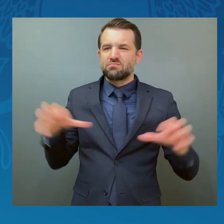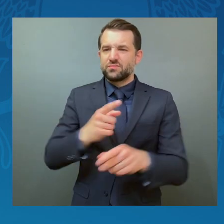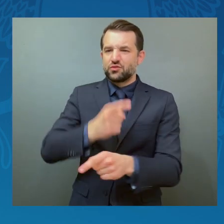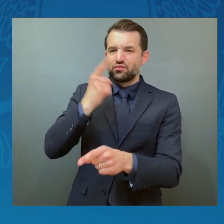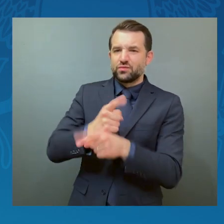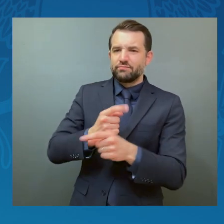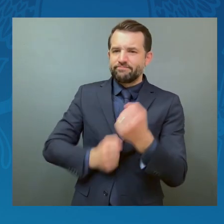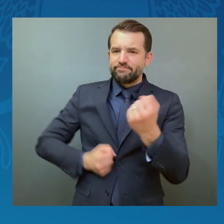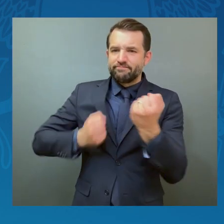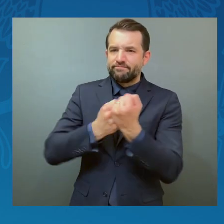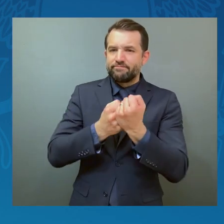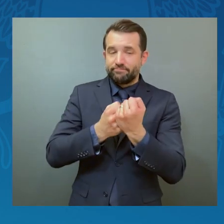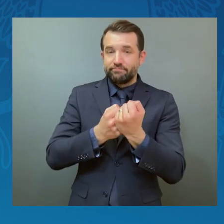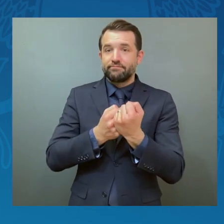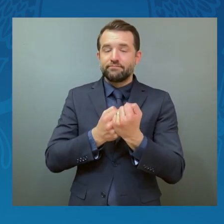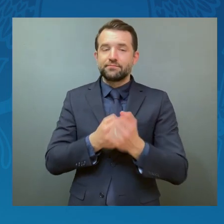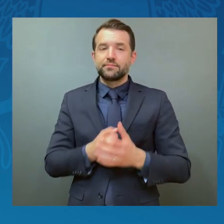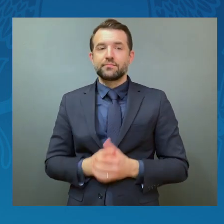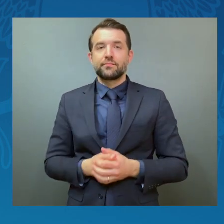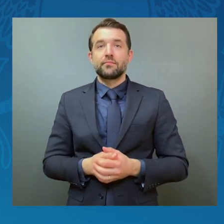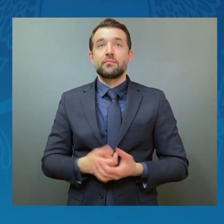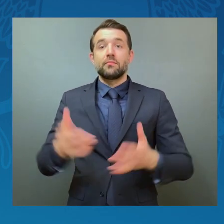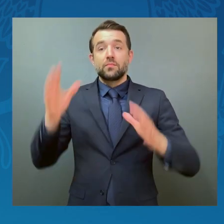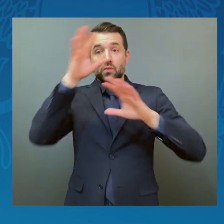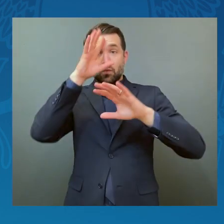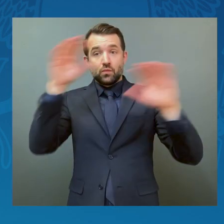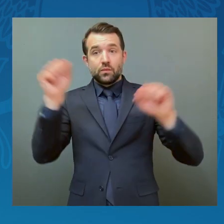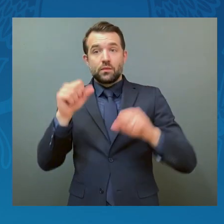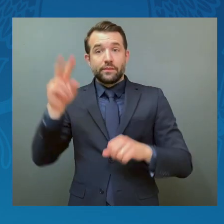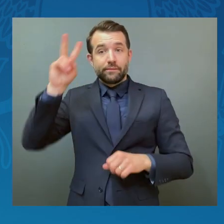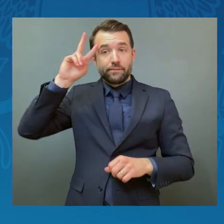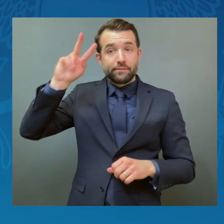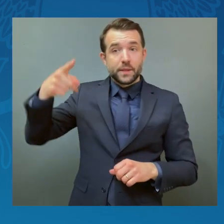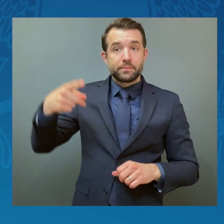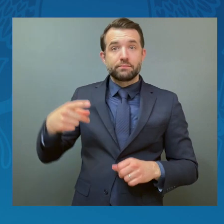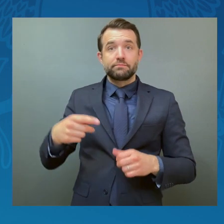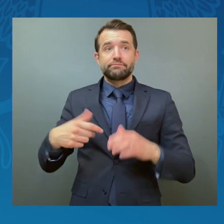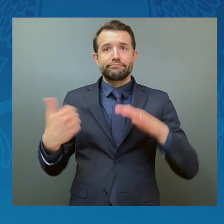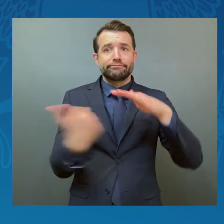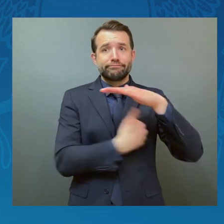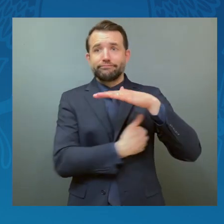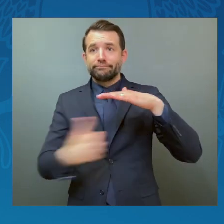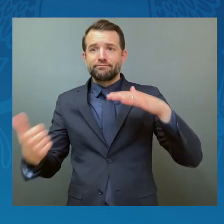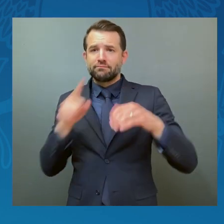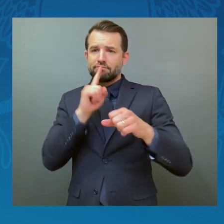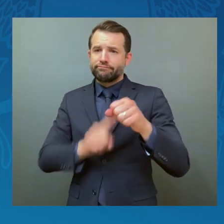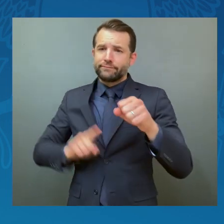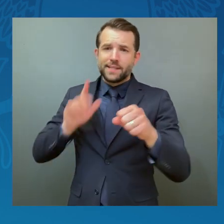to advancing equity. Rural people and places are central to USDA's mission